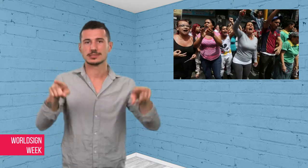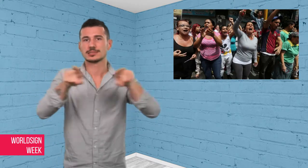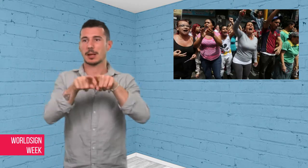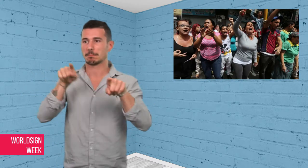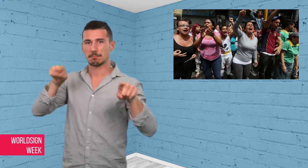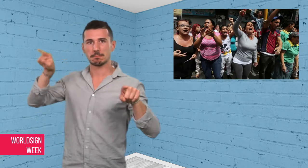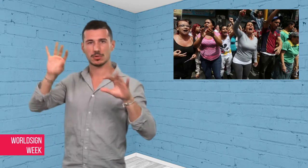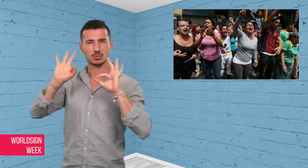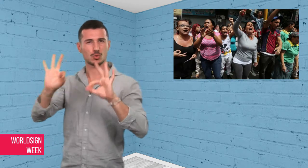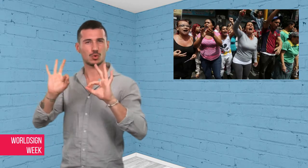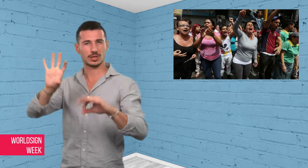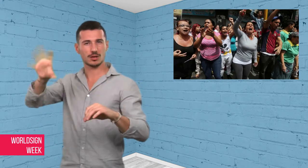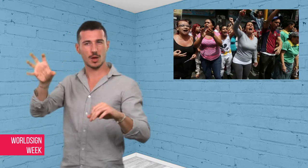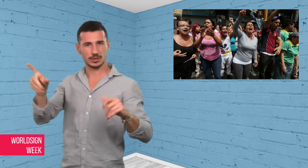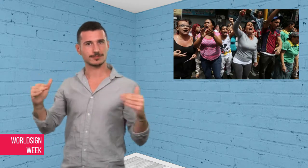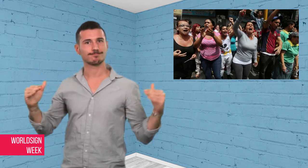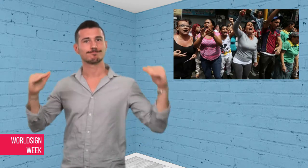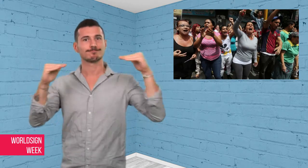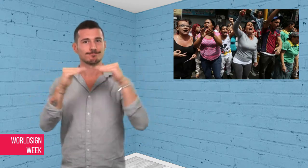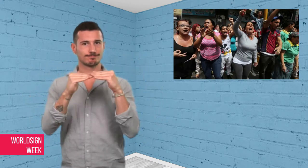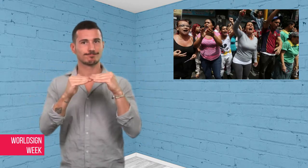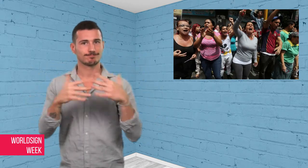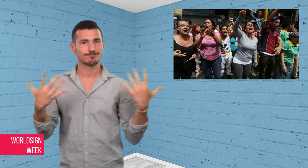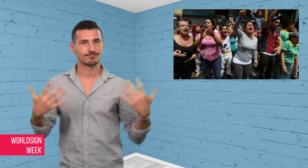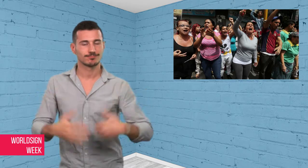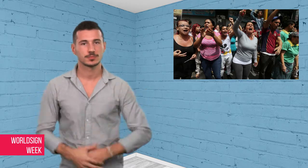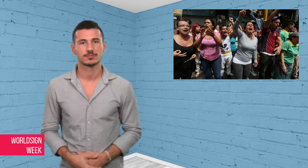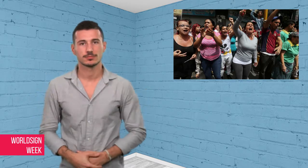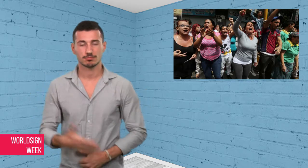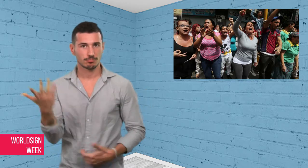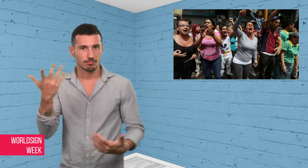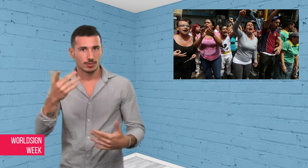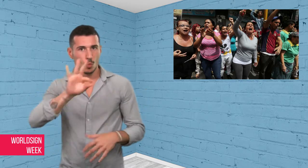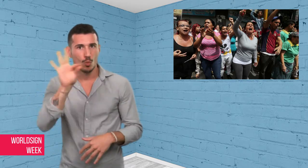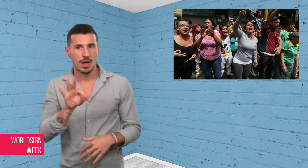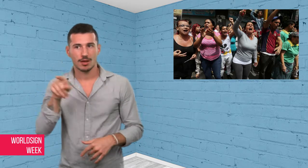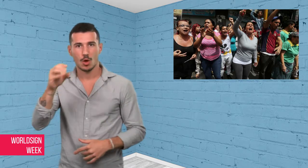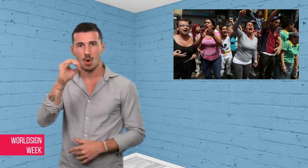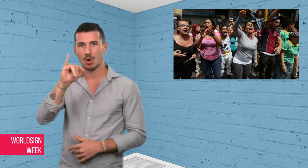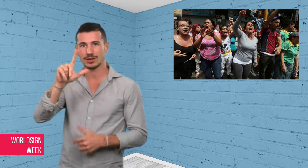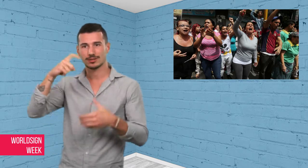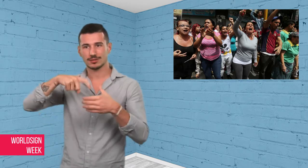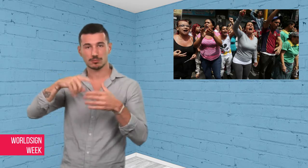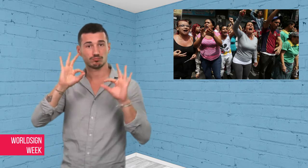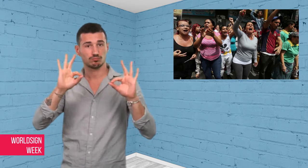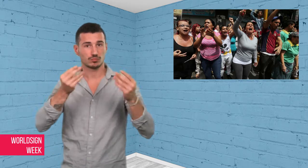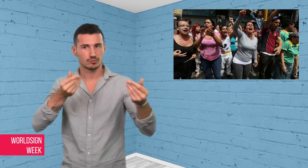the world’s wealthiest nations because oil was very valuable.